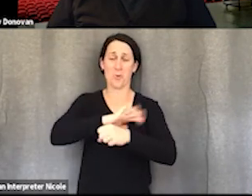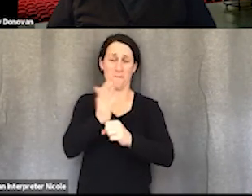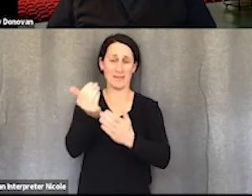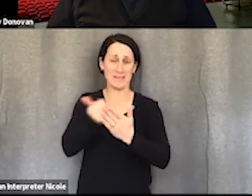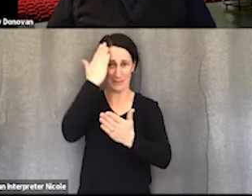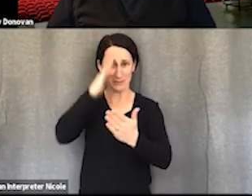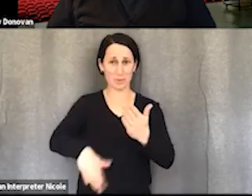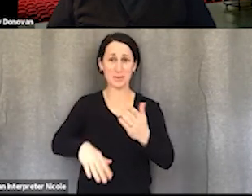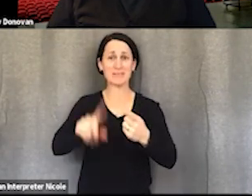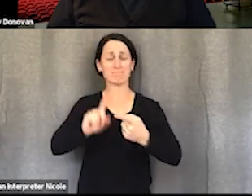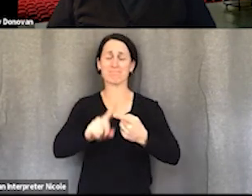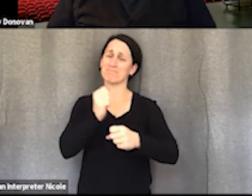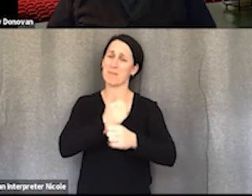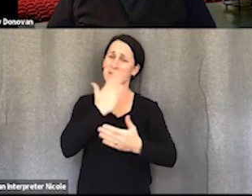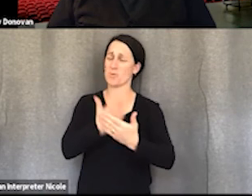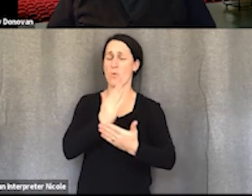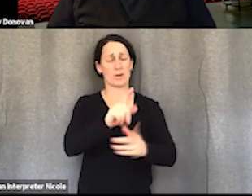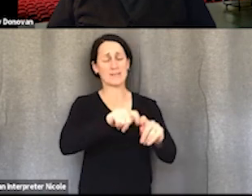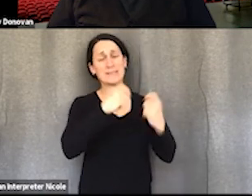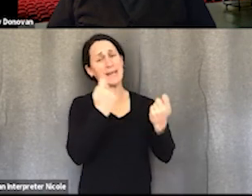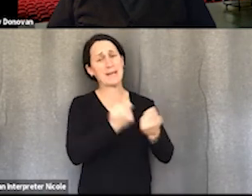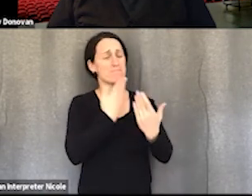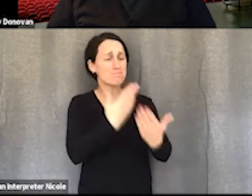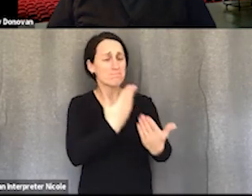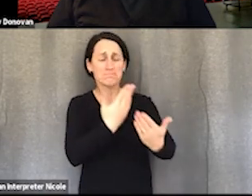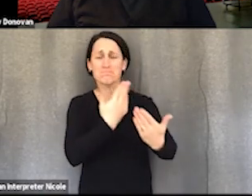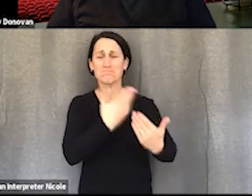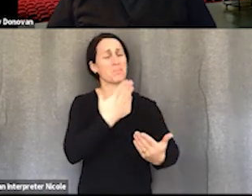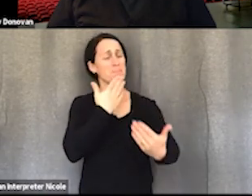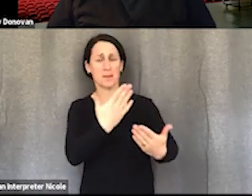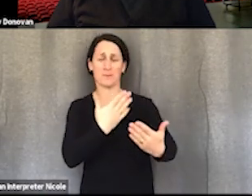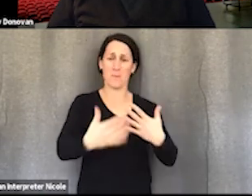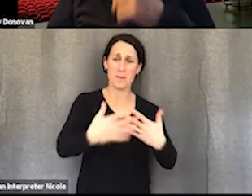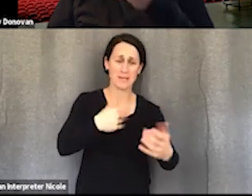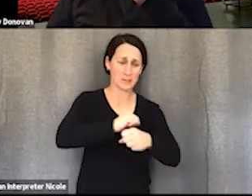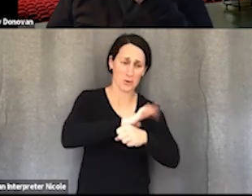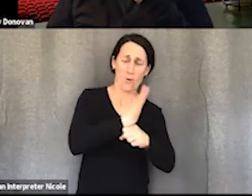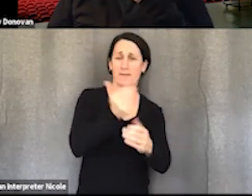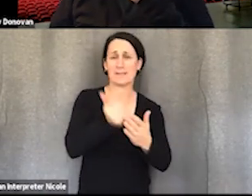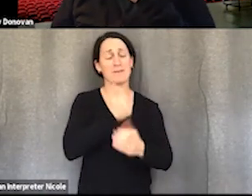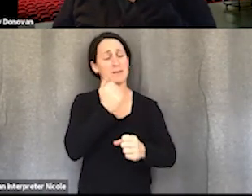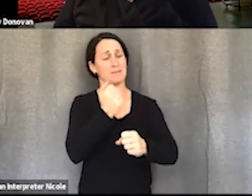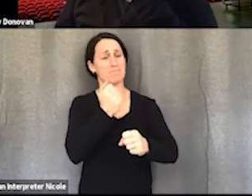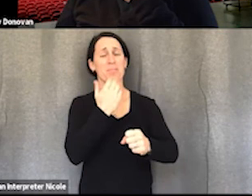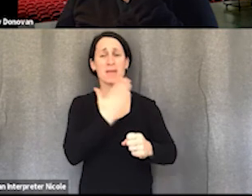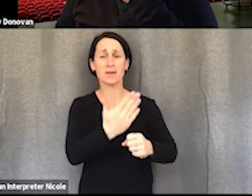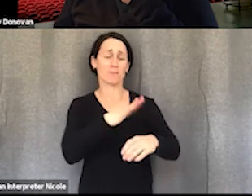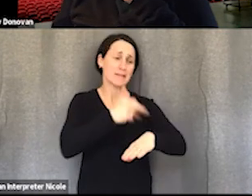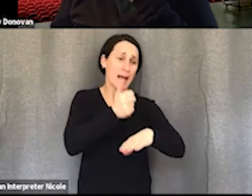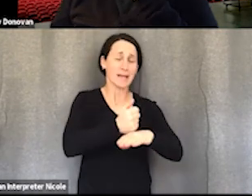such good feedback from audiences at events in terms of how restrictions are being managed.